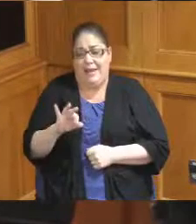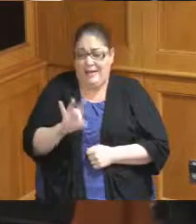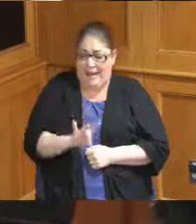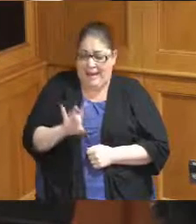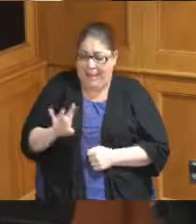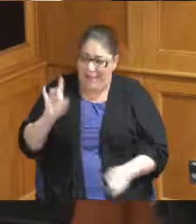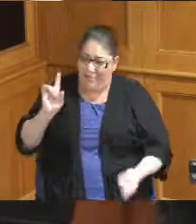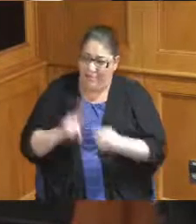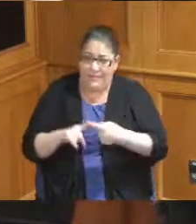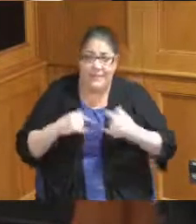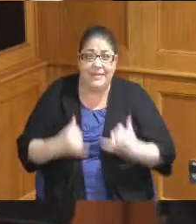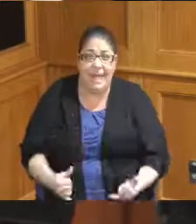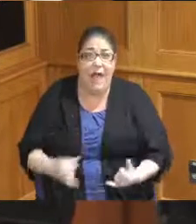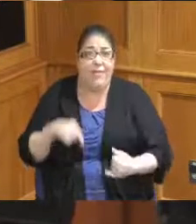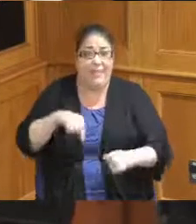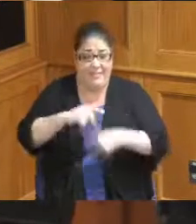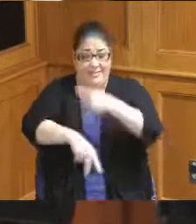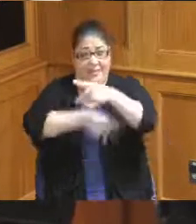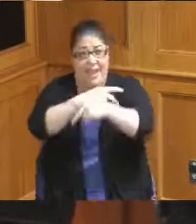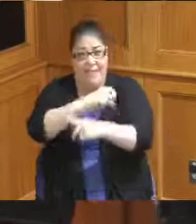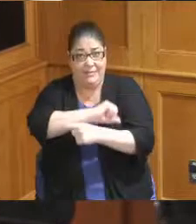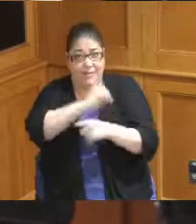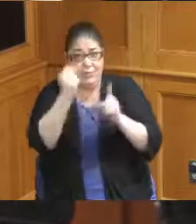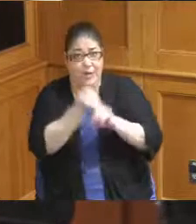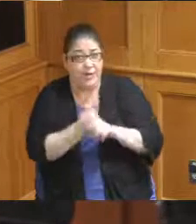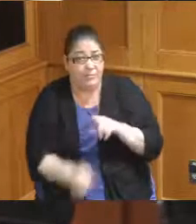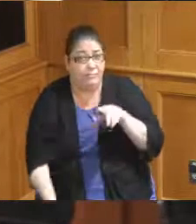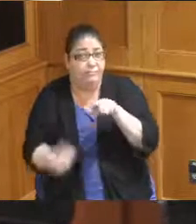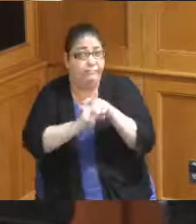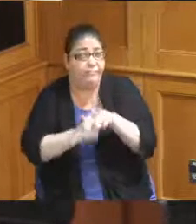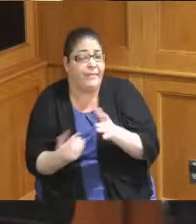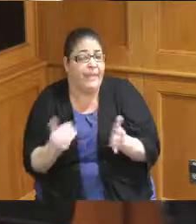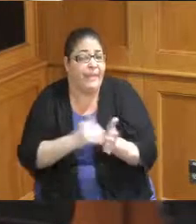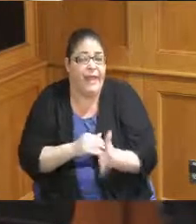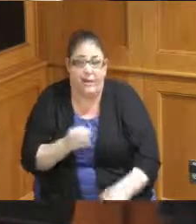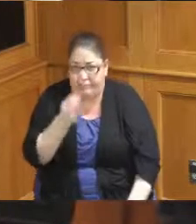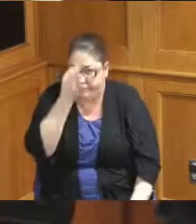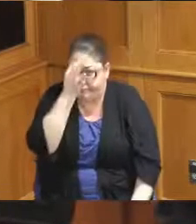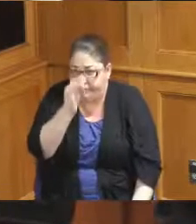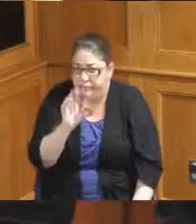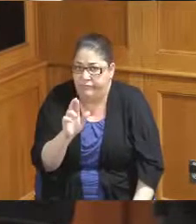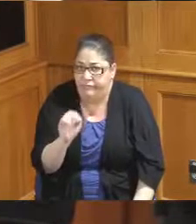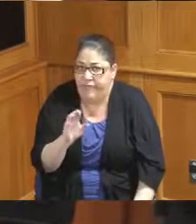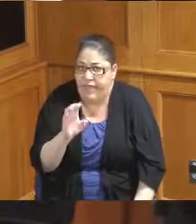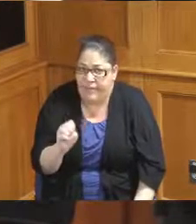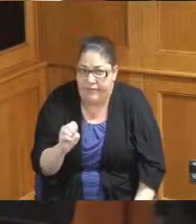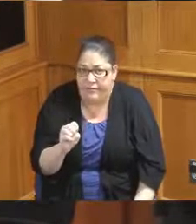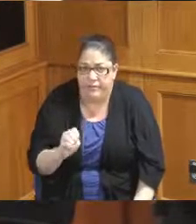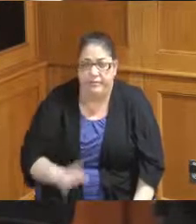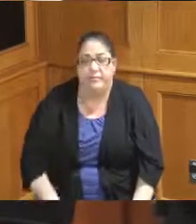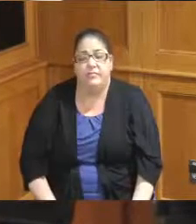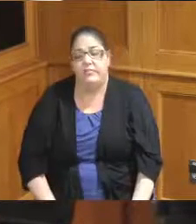the instances of this type of situation happening are very few and far between thankfully but always